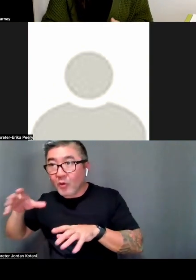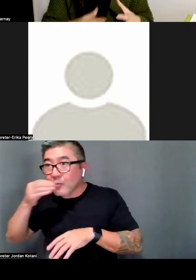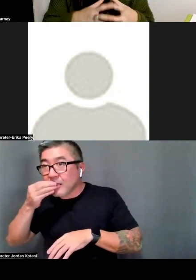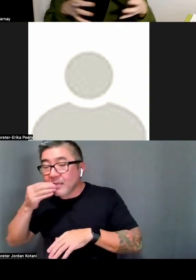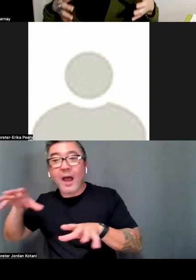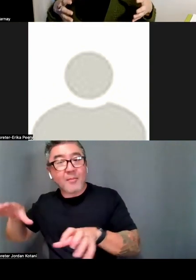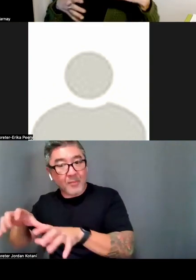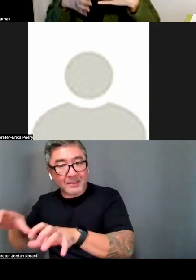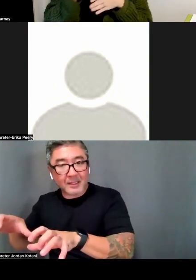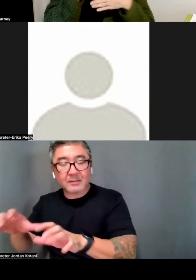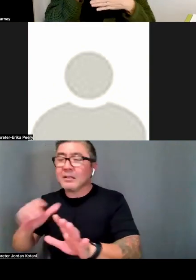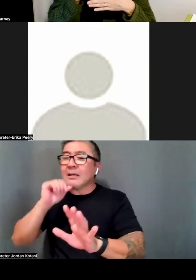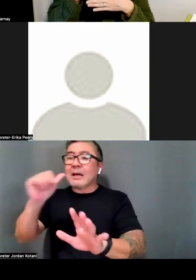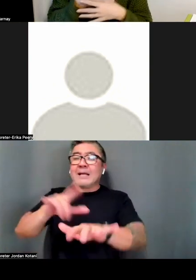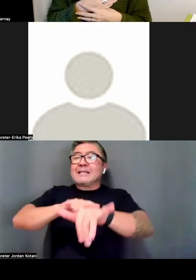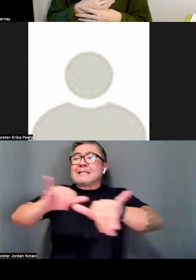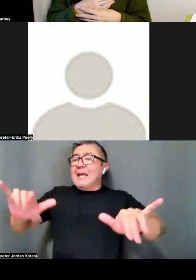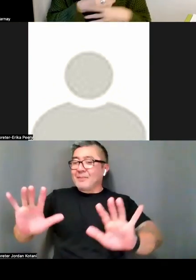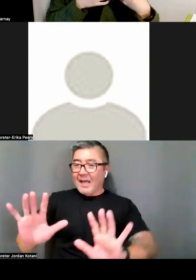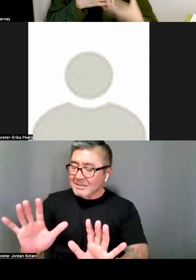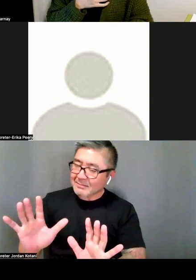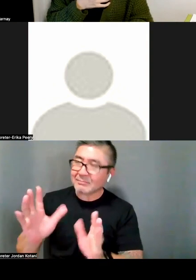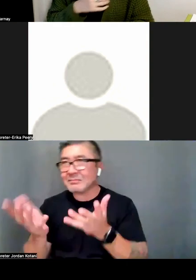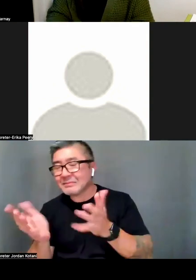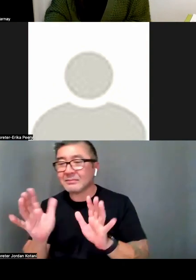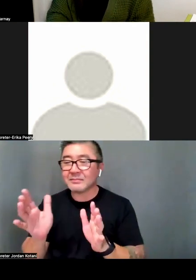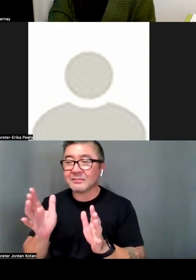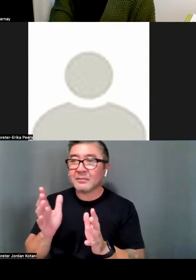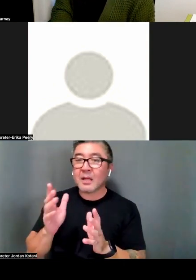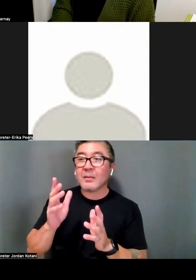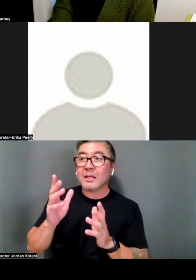Maybe with food, we can separate, give them one food at a time, those types of things.